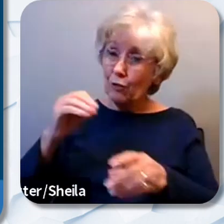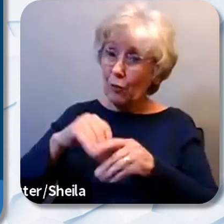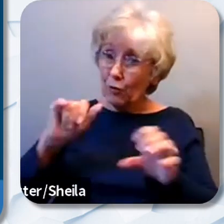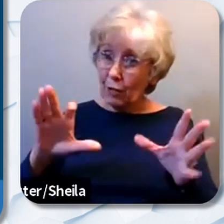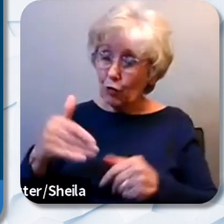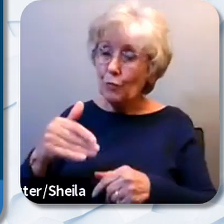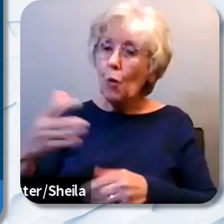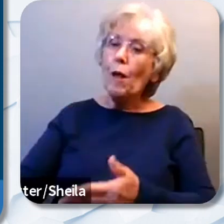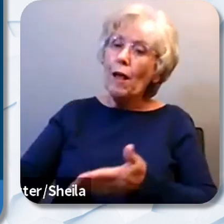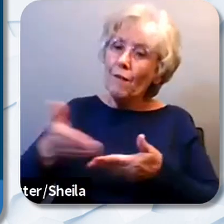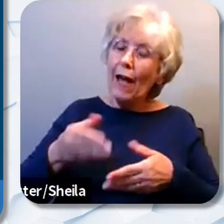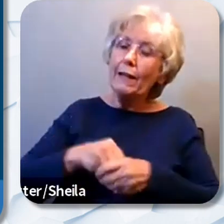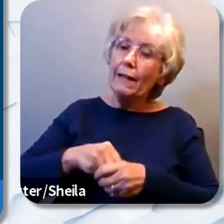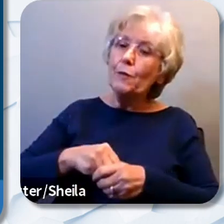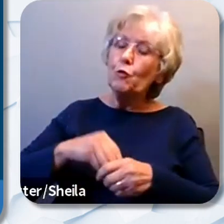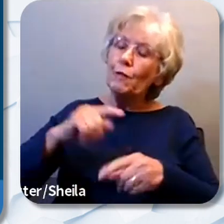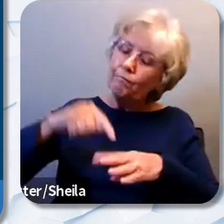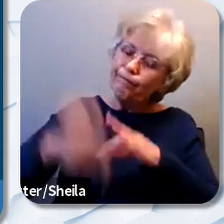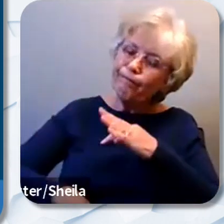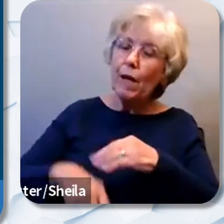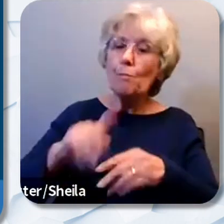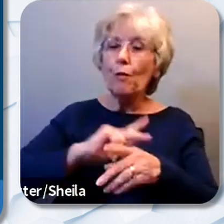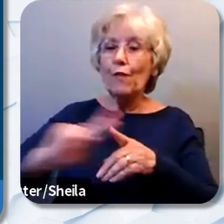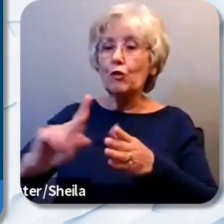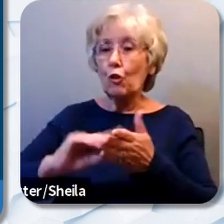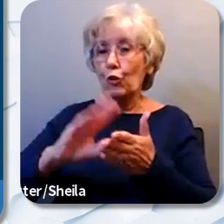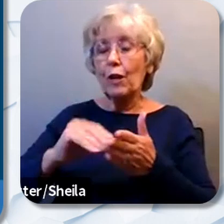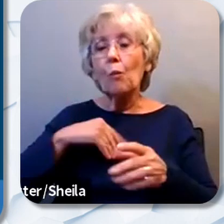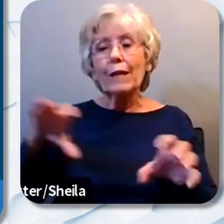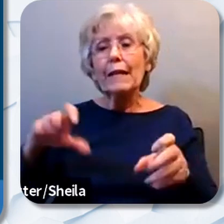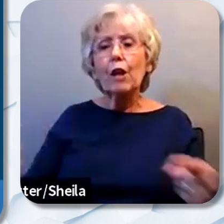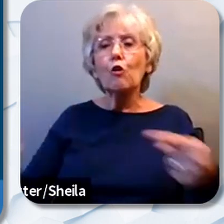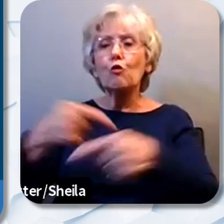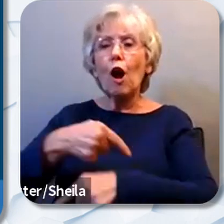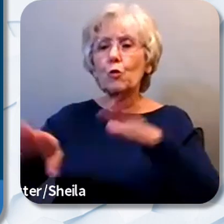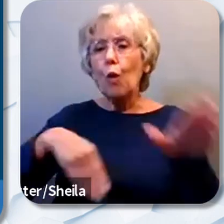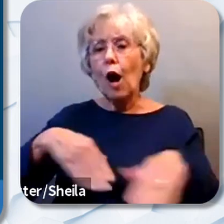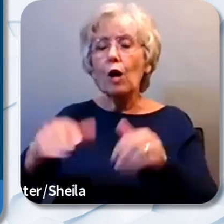professional learning and we also did a crosswalk with the common core. Sheila Self: Kindergarten